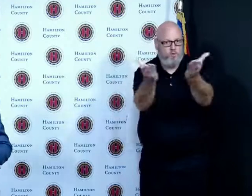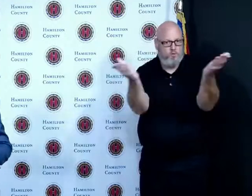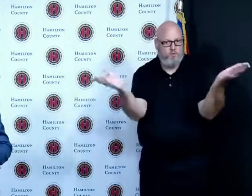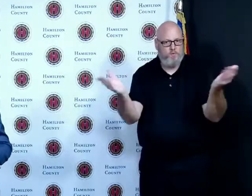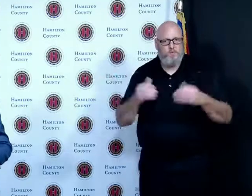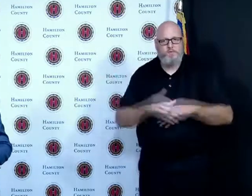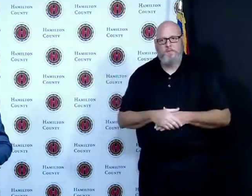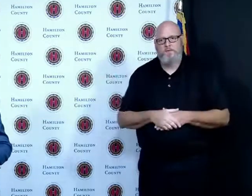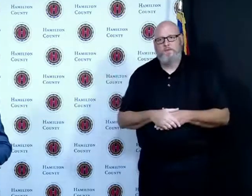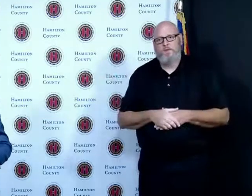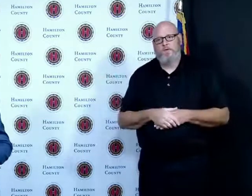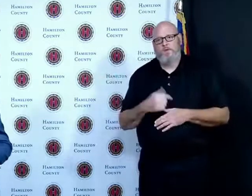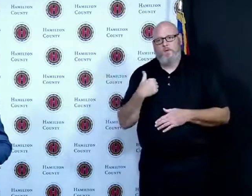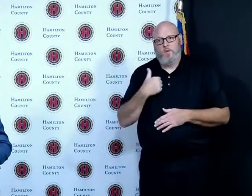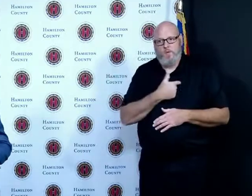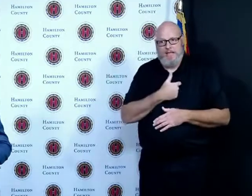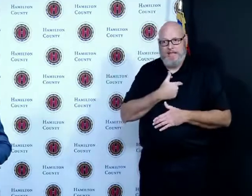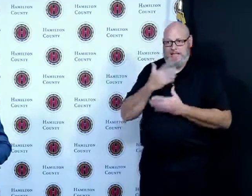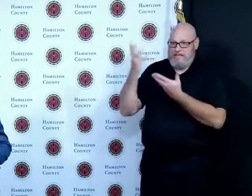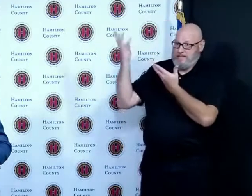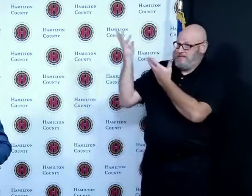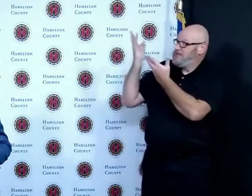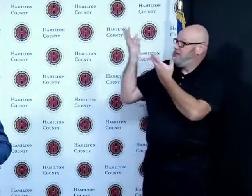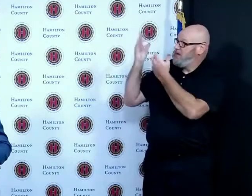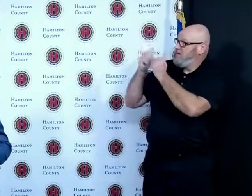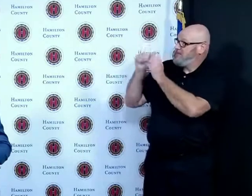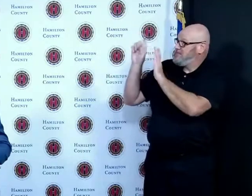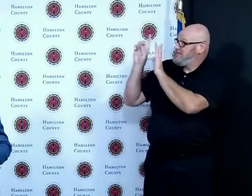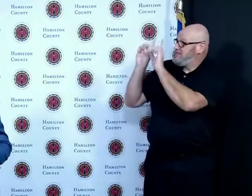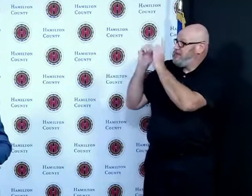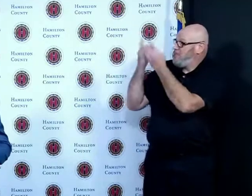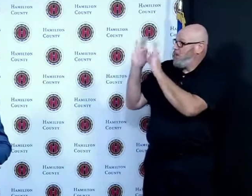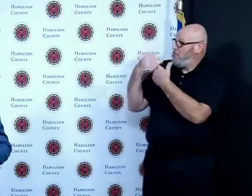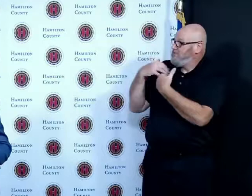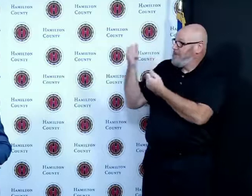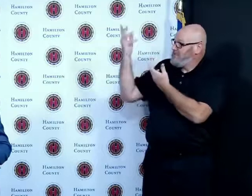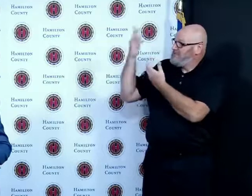and the Governor's office for how much vaccine we have here locally we're excited for this work to